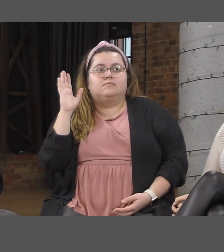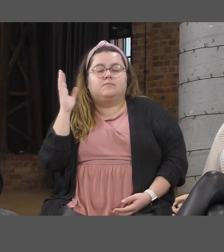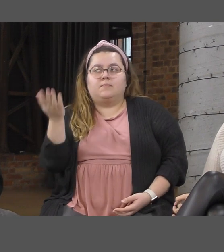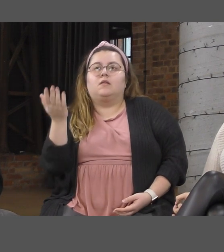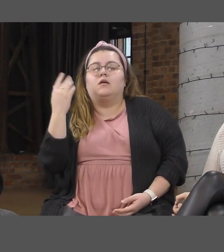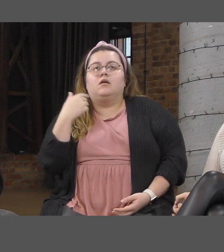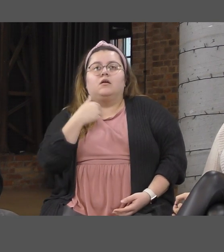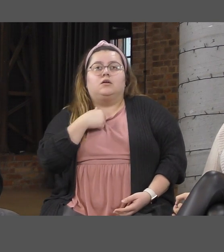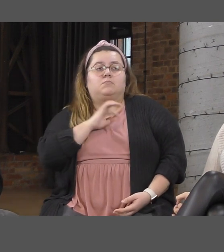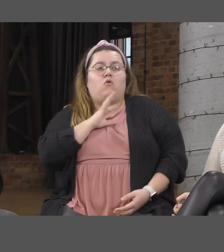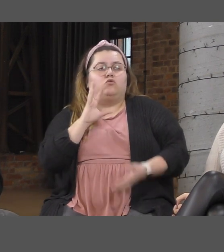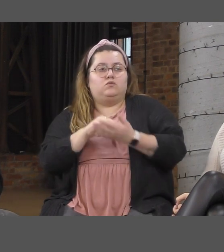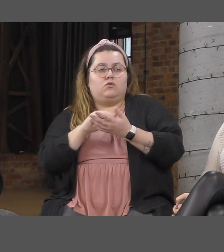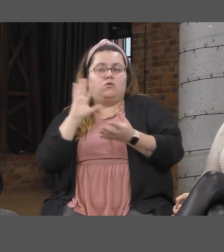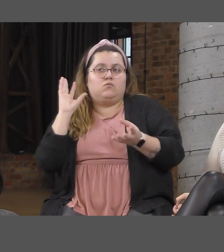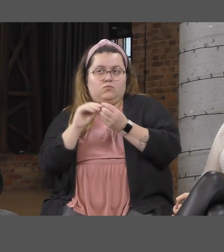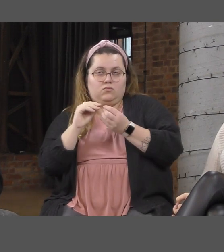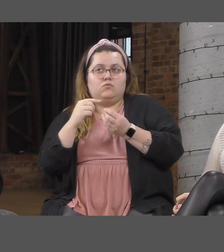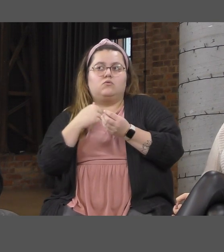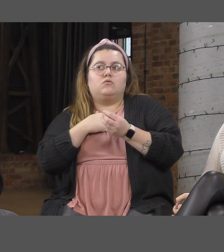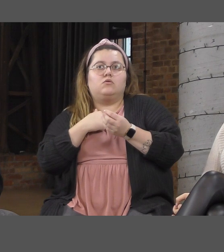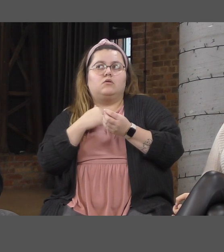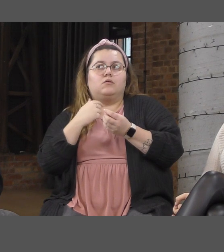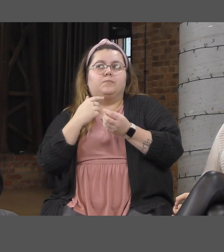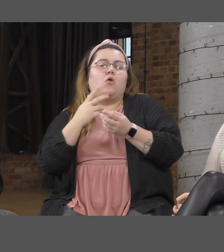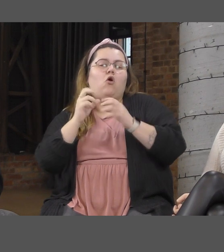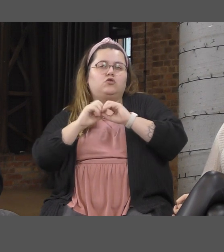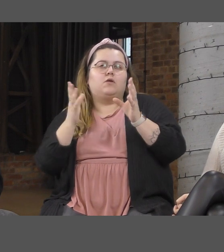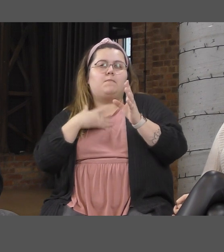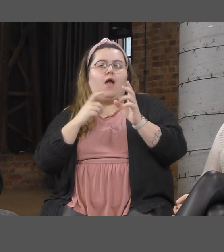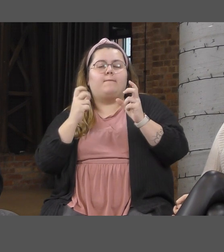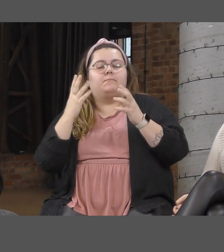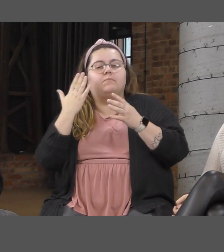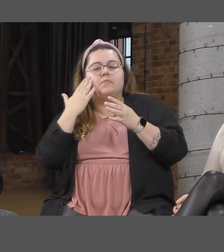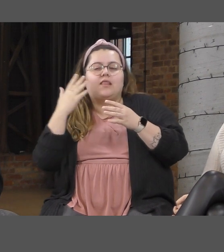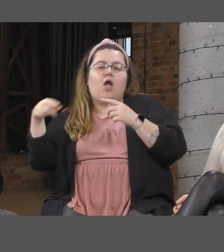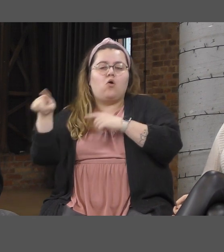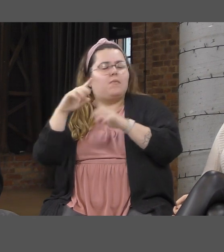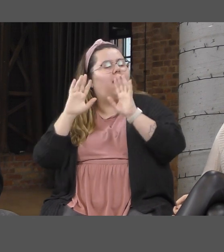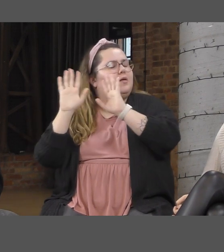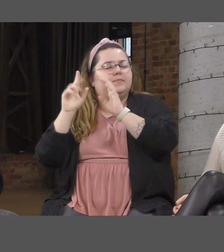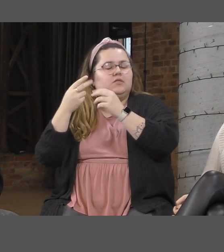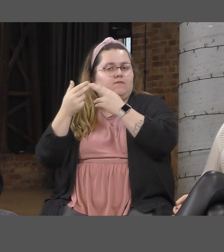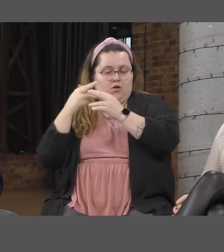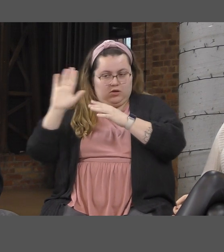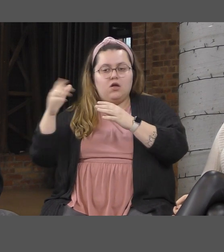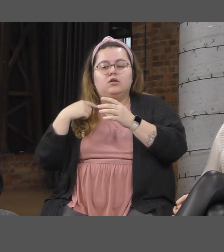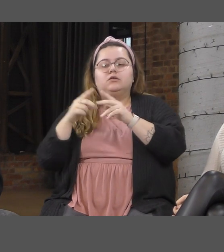[Tomasz]: Agnes. [Agnieszka]: My experience, general -. of course I have friends ... but whatever.